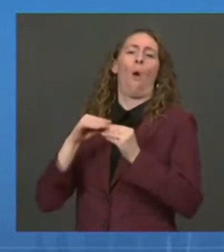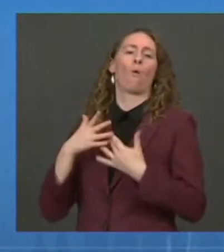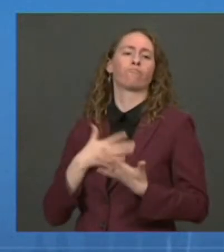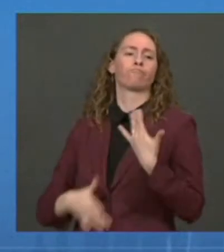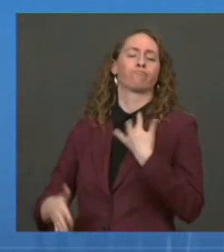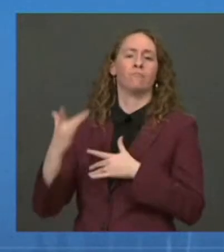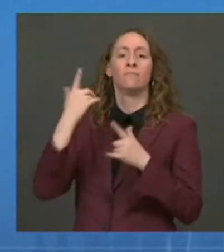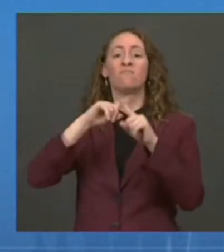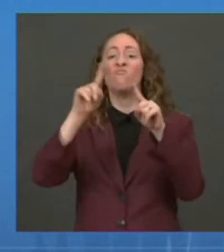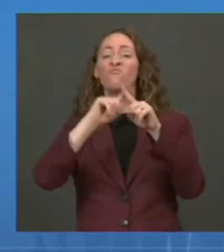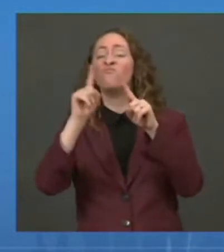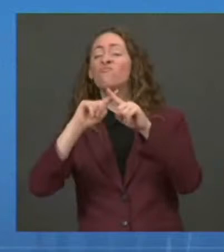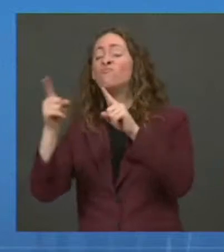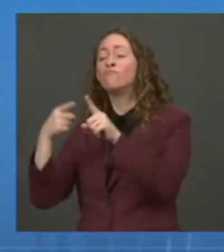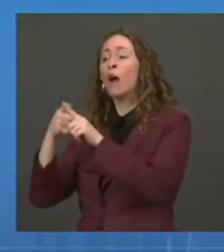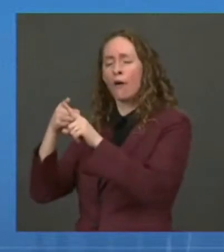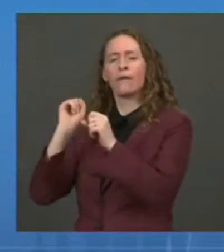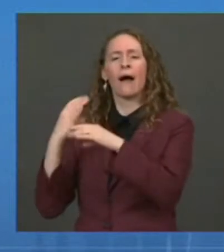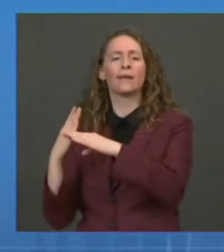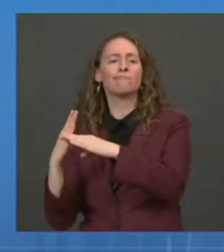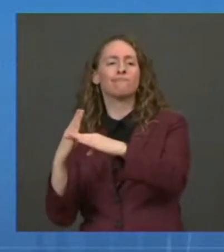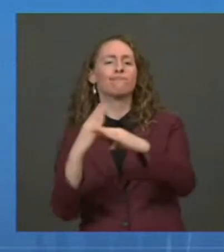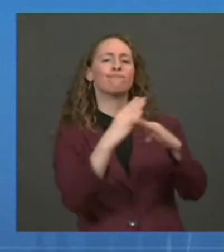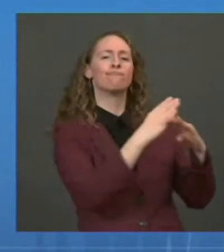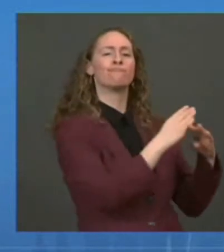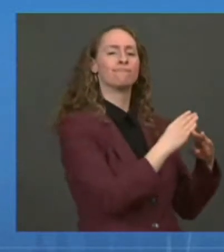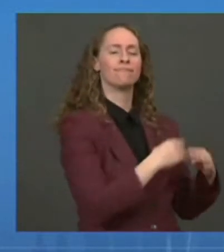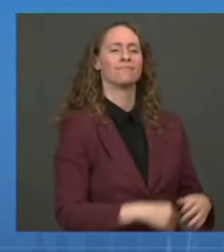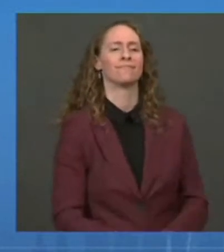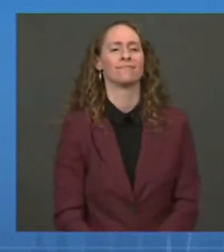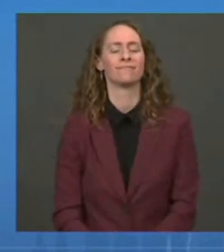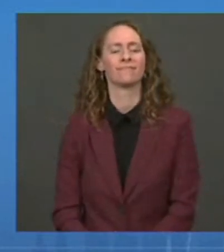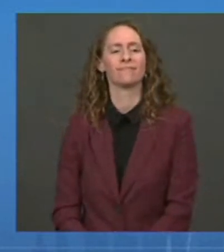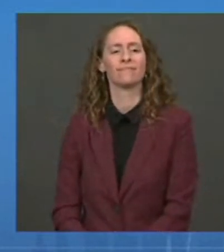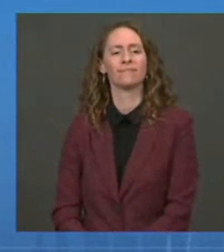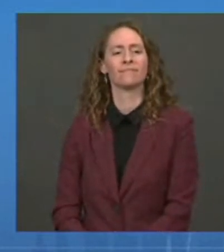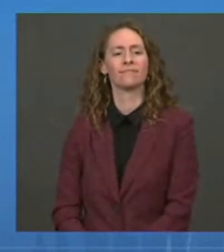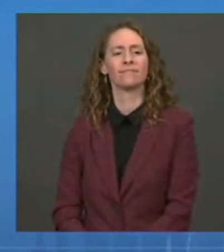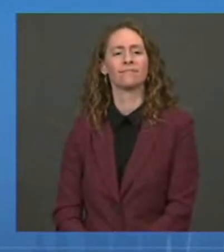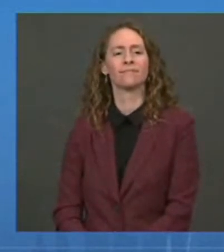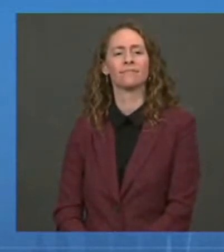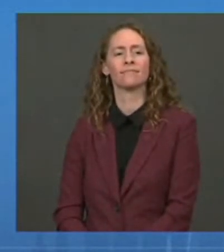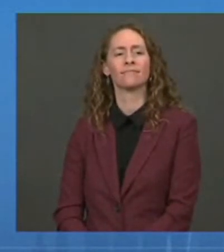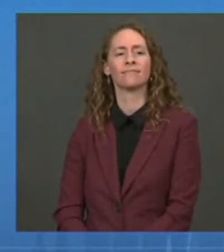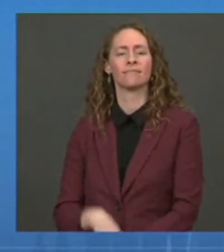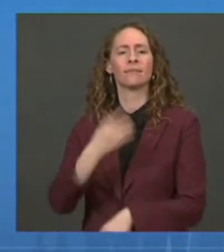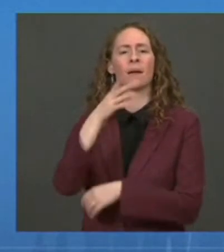AND THIS ALSO S AN INCREASE